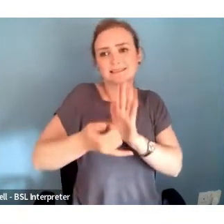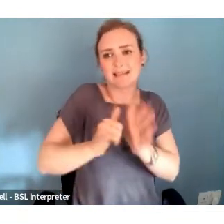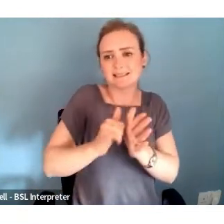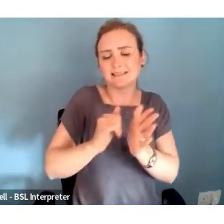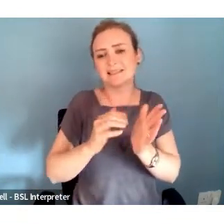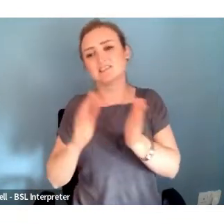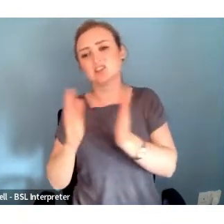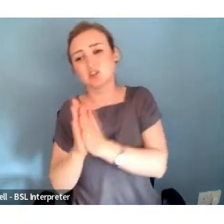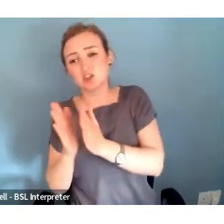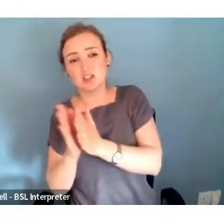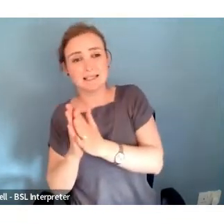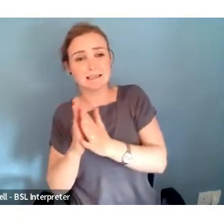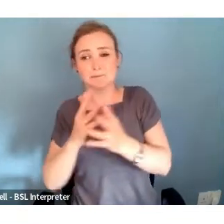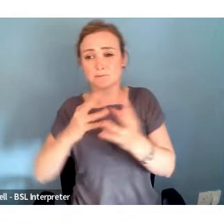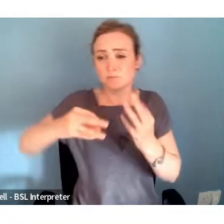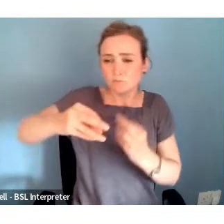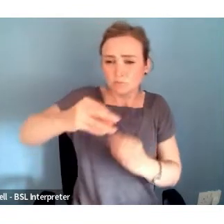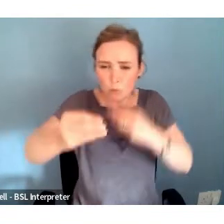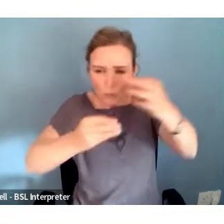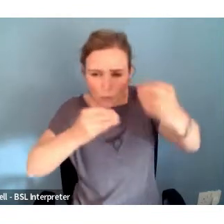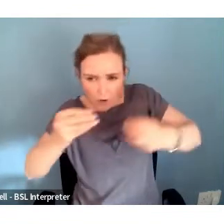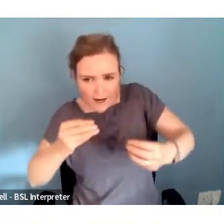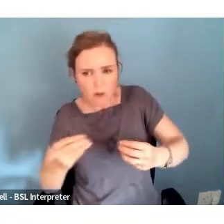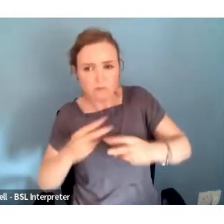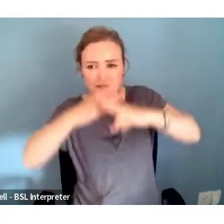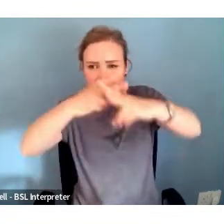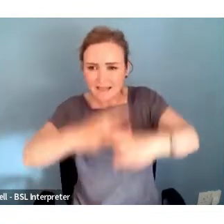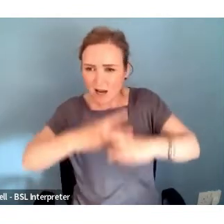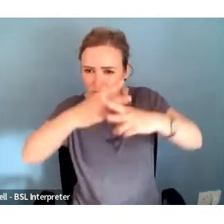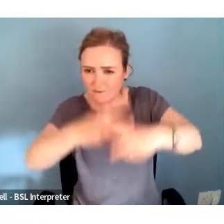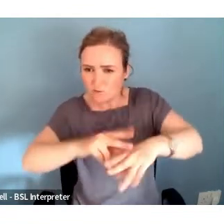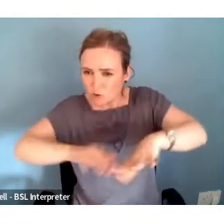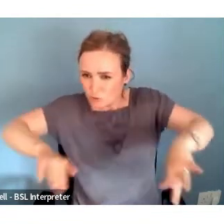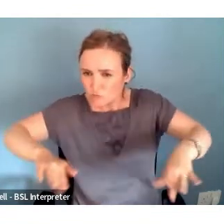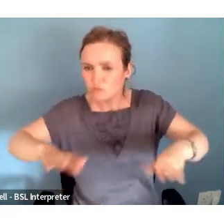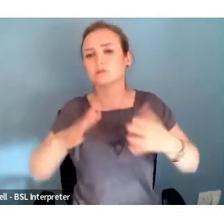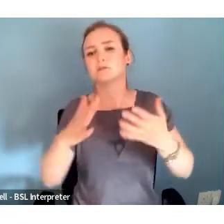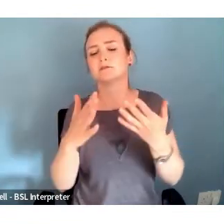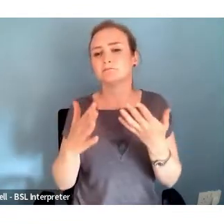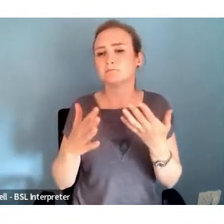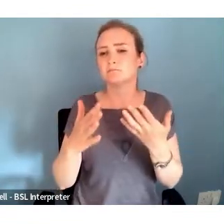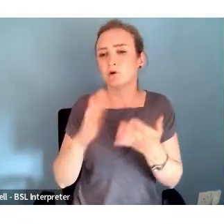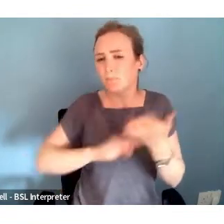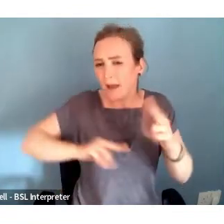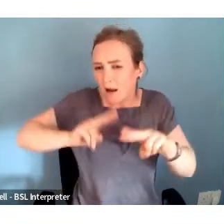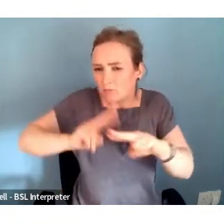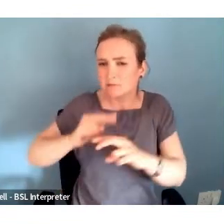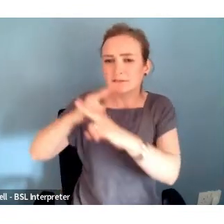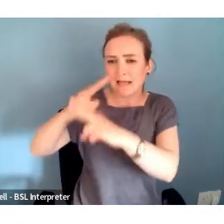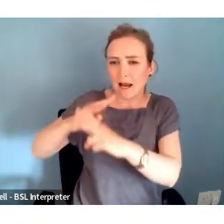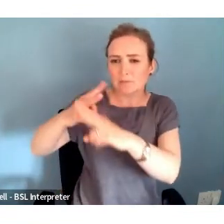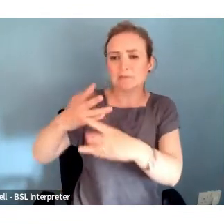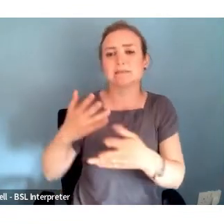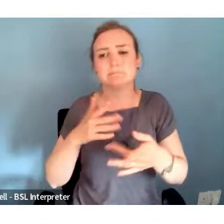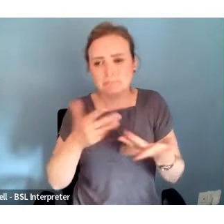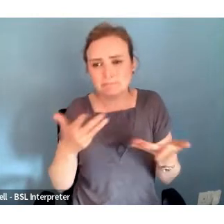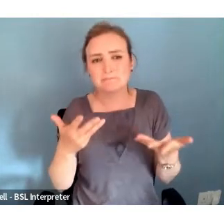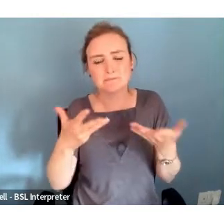disability. It is important to look at each job on its own merits and see,